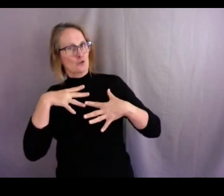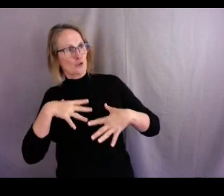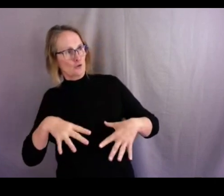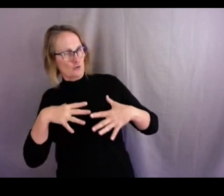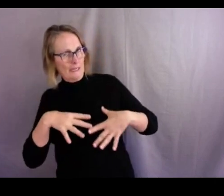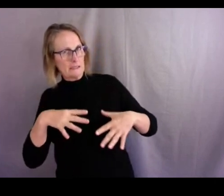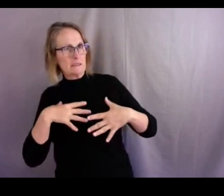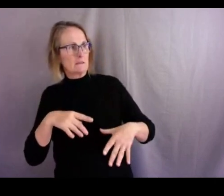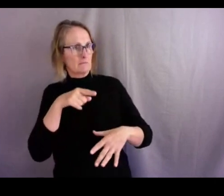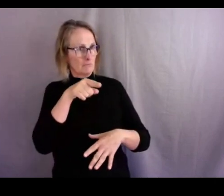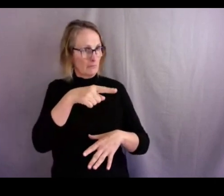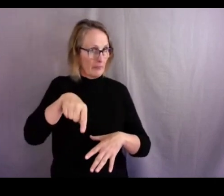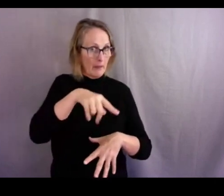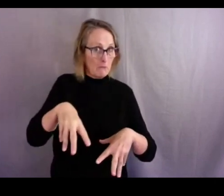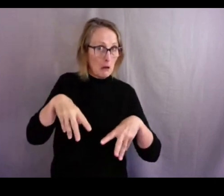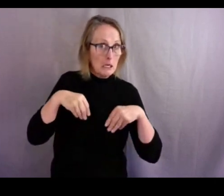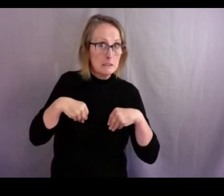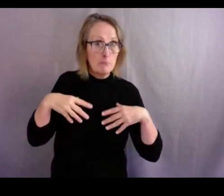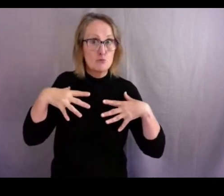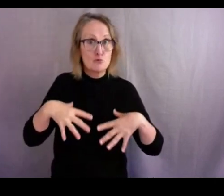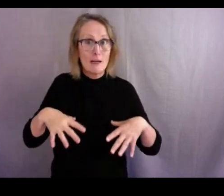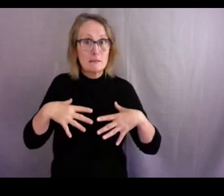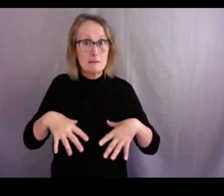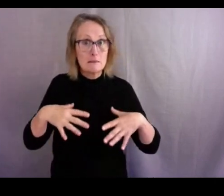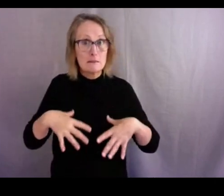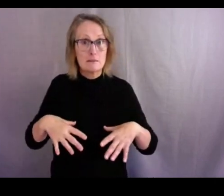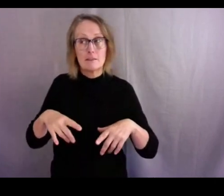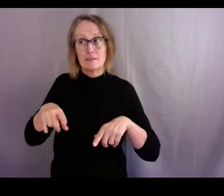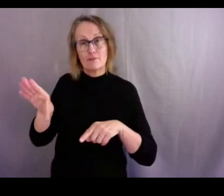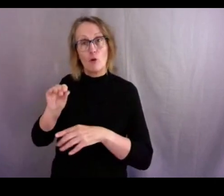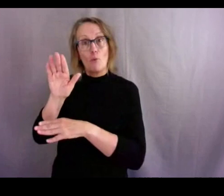was part of the mode of behaviour of Tahitian women.